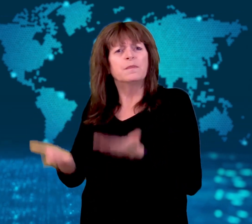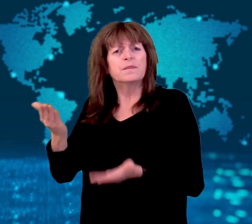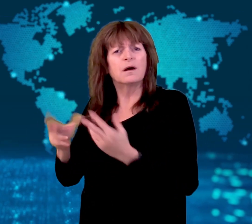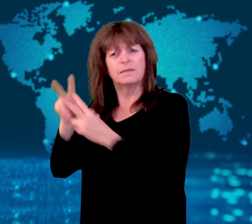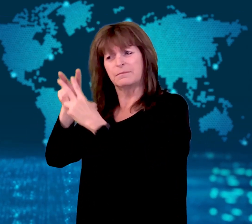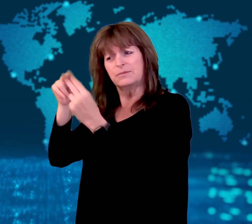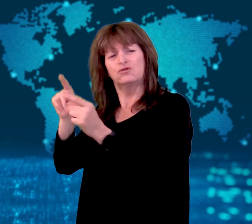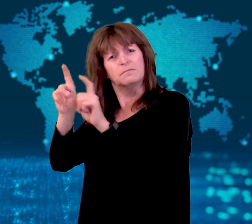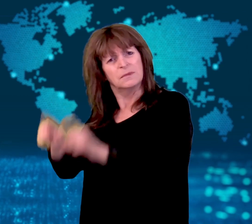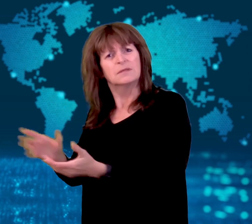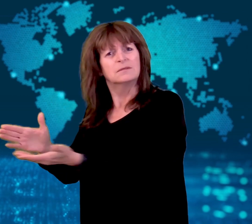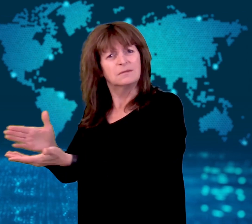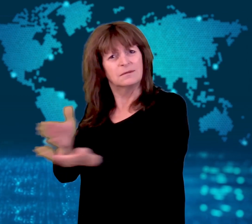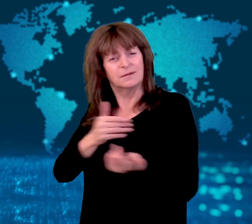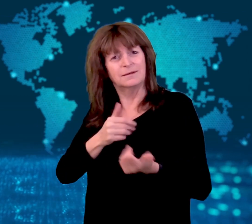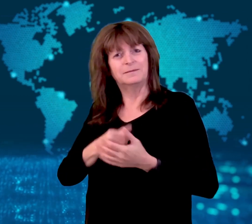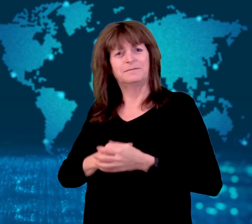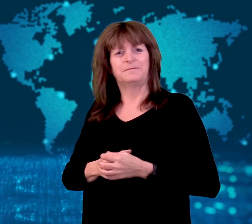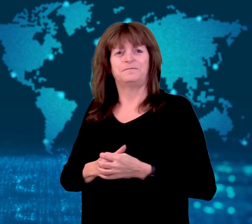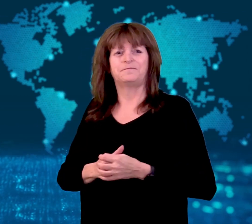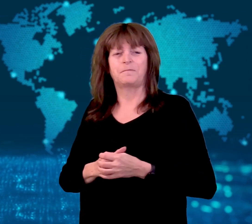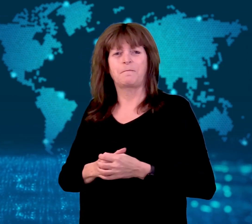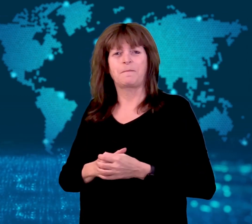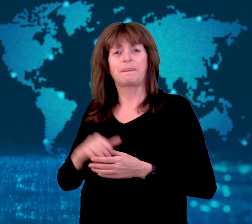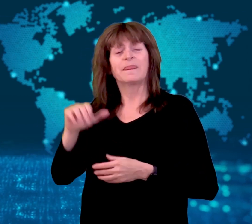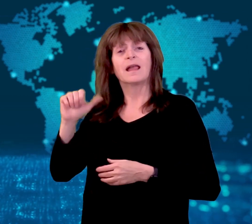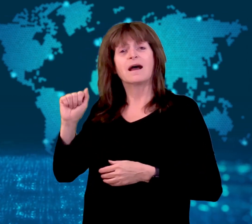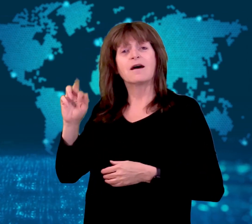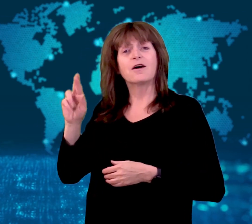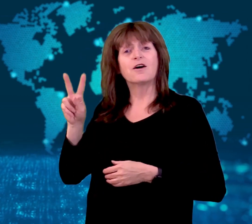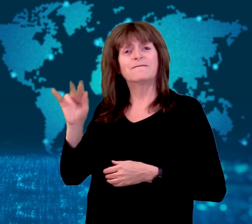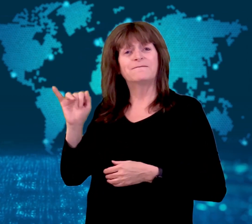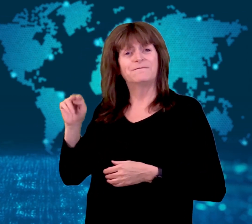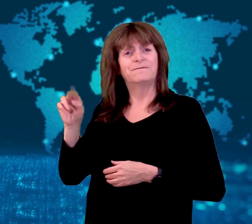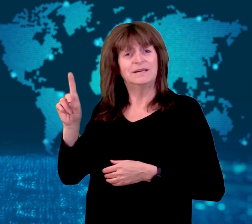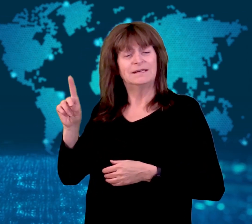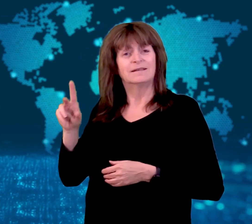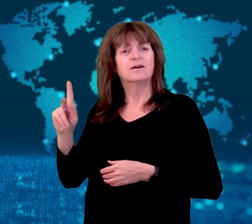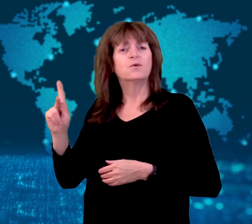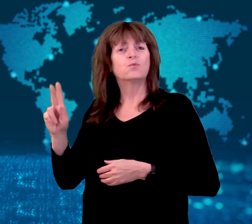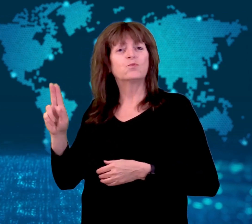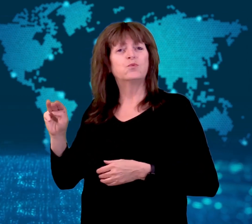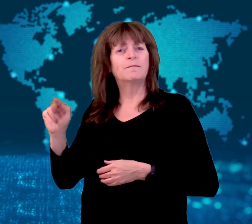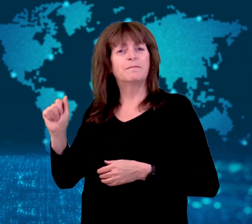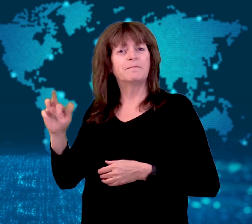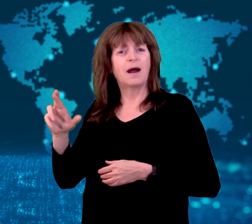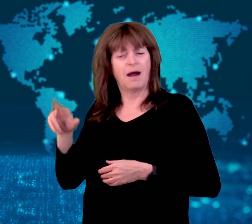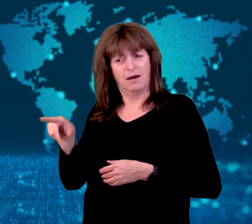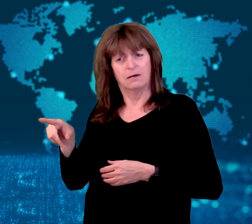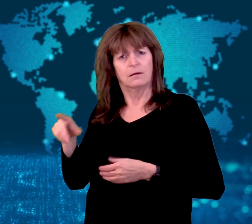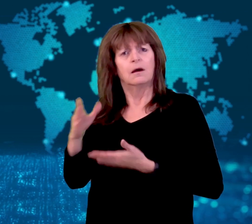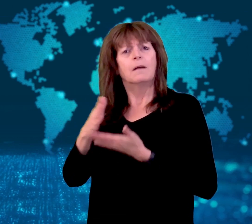requested for the old 500-ton bridge to be removed.